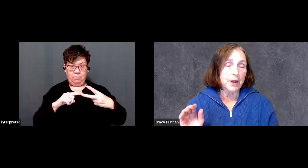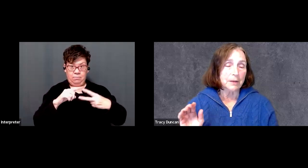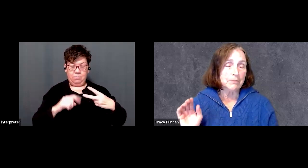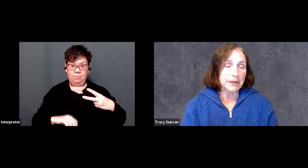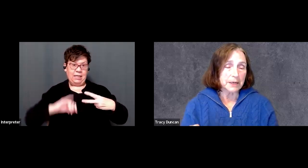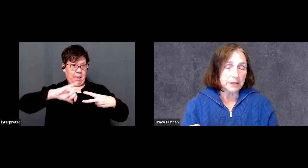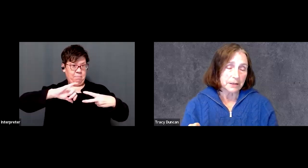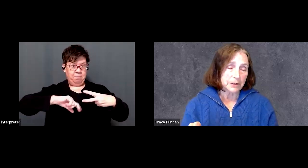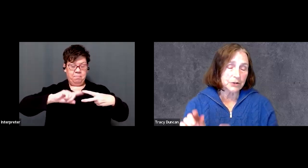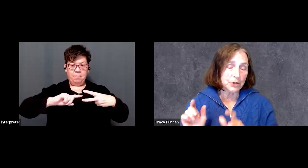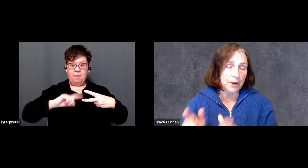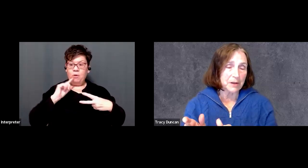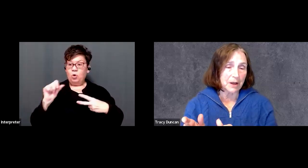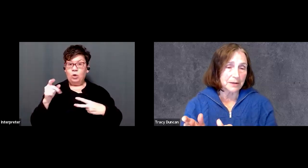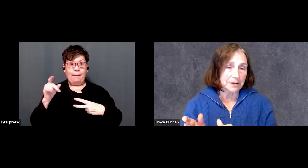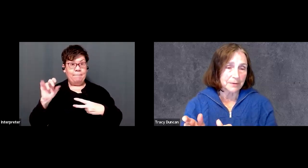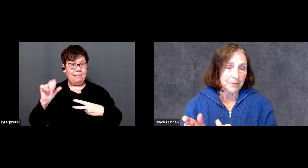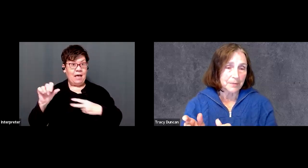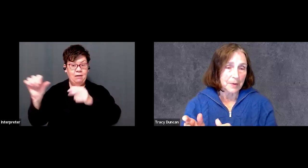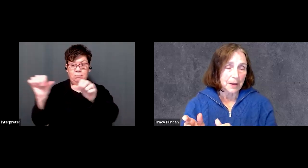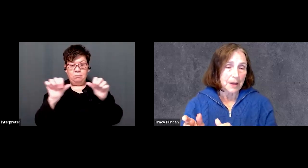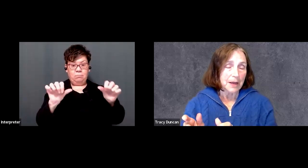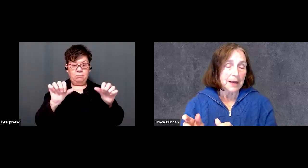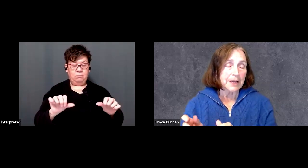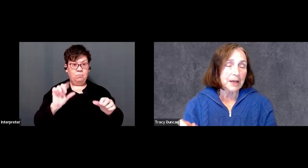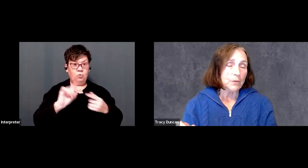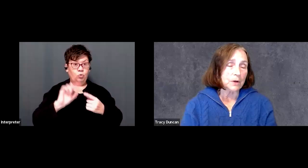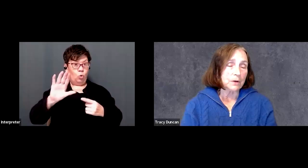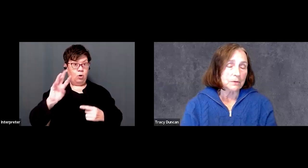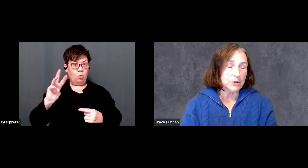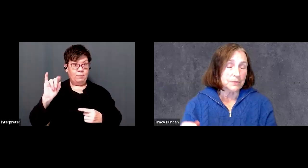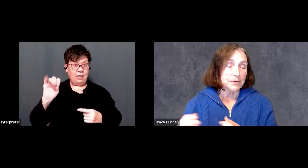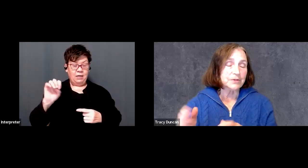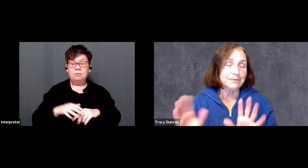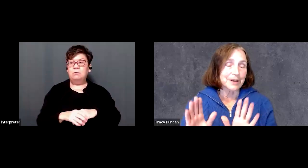You can pin it to your website. It will--